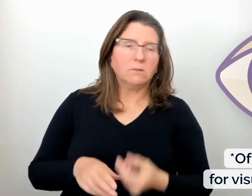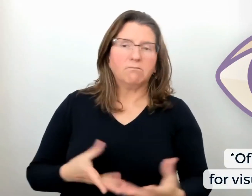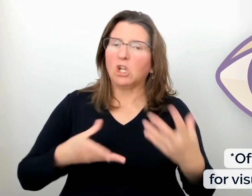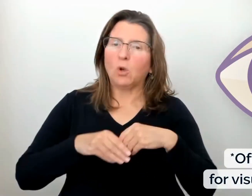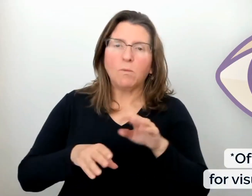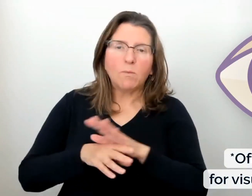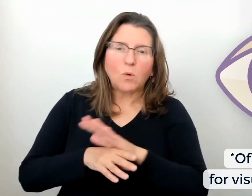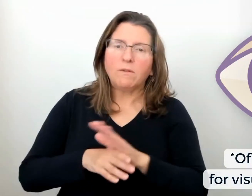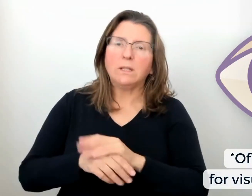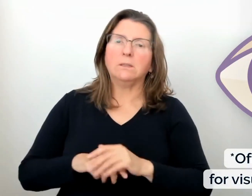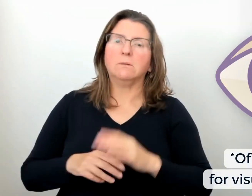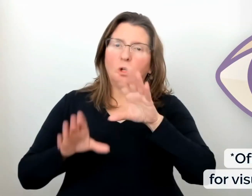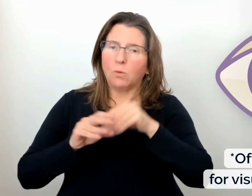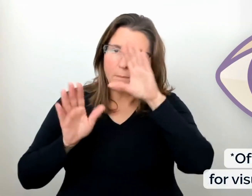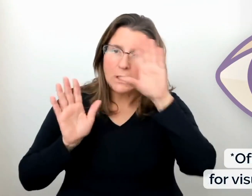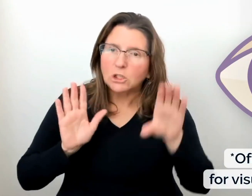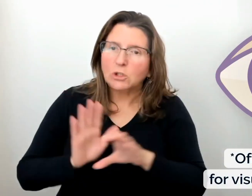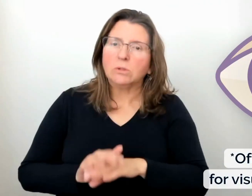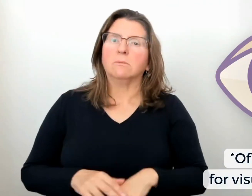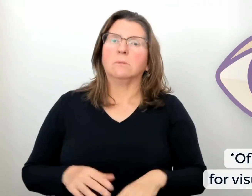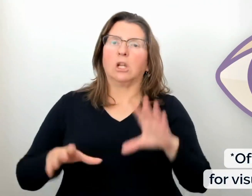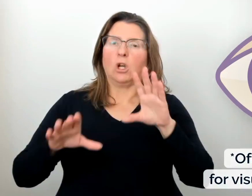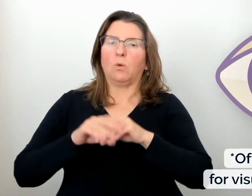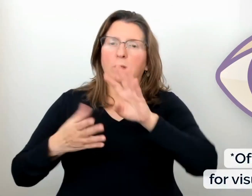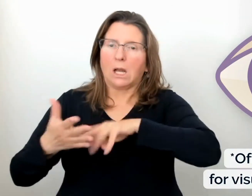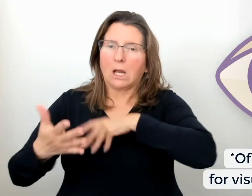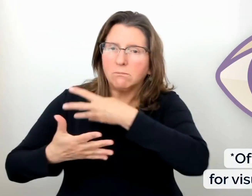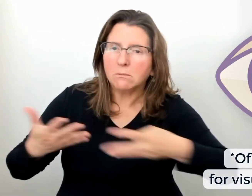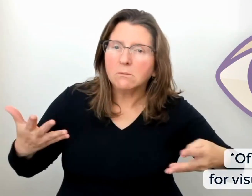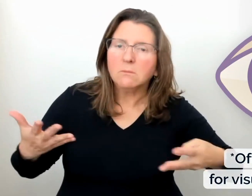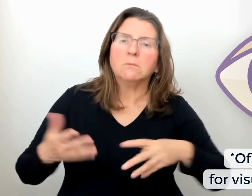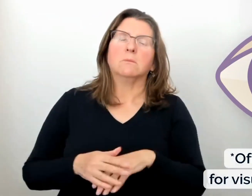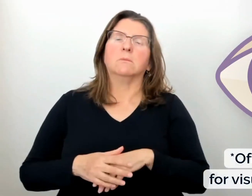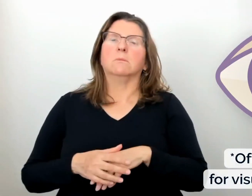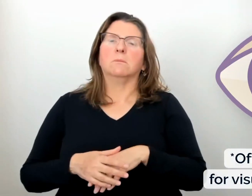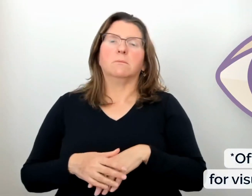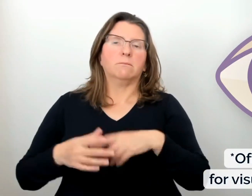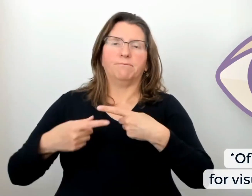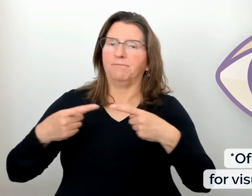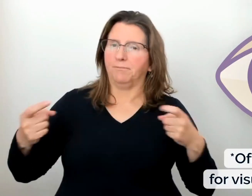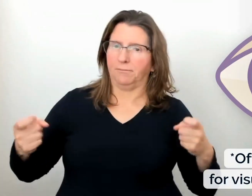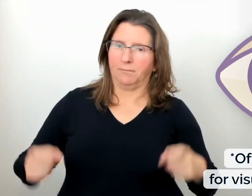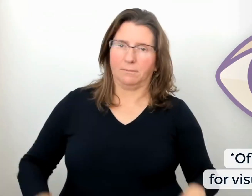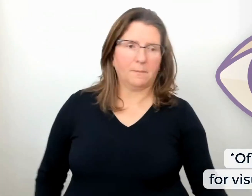Examples include video, images, tables, graphs and so on.